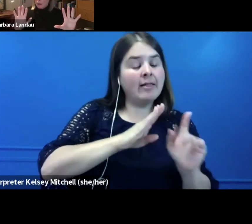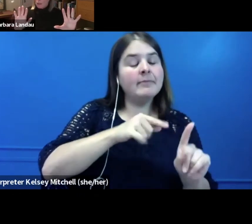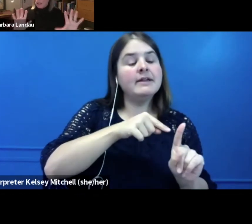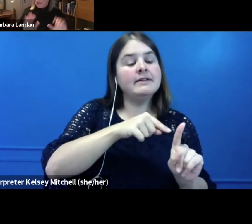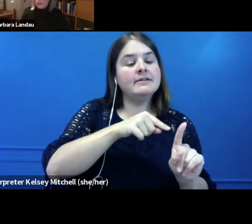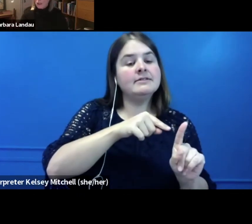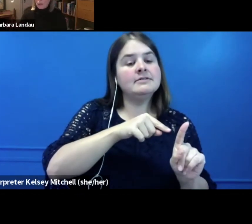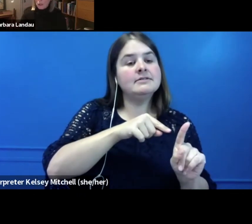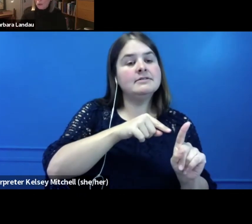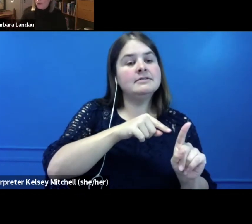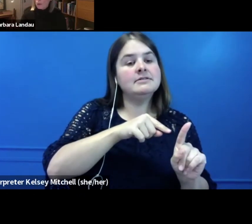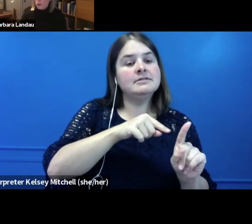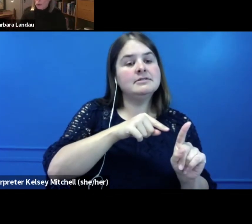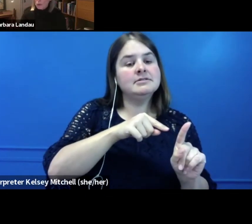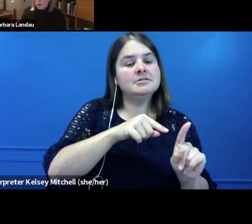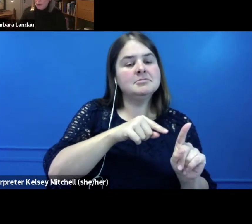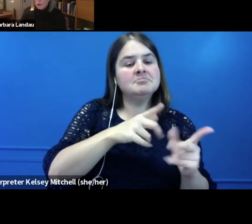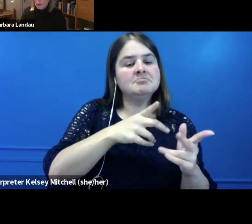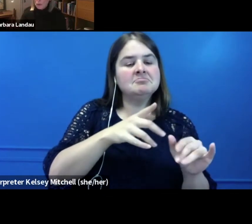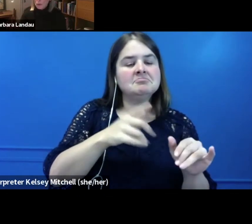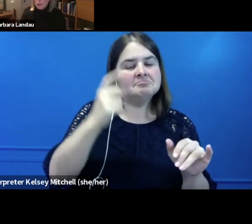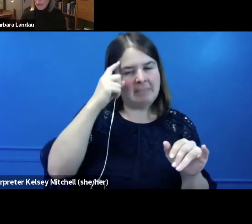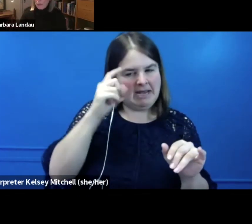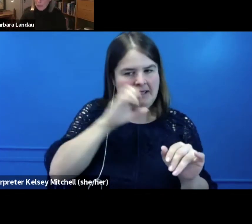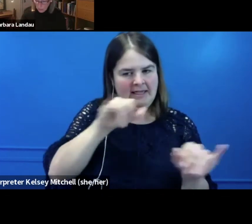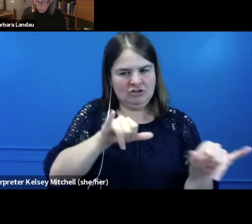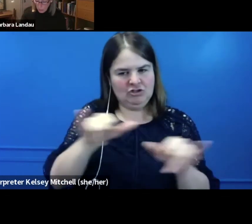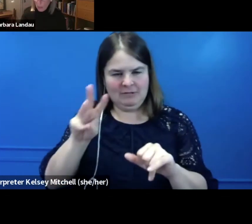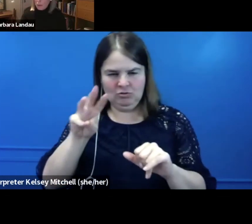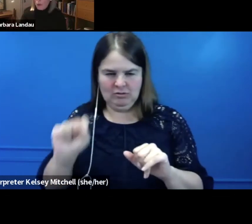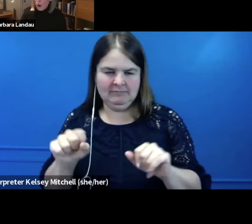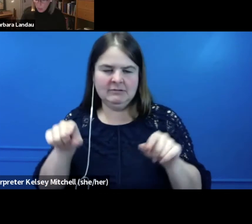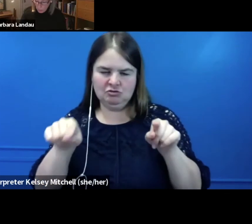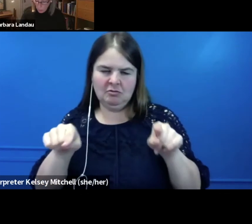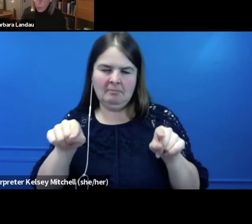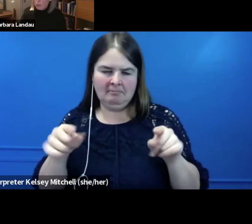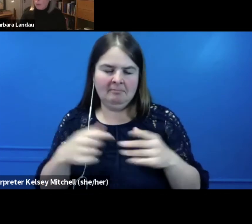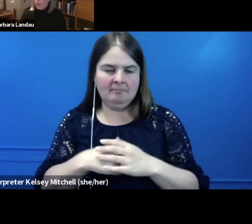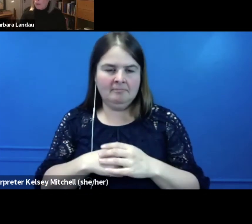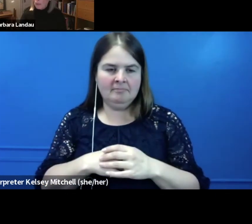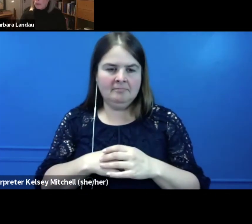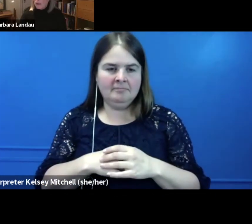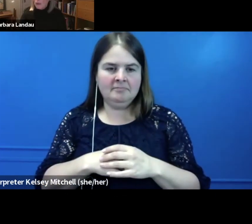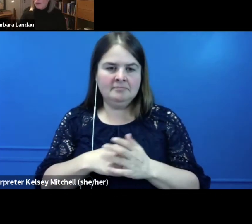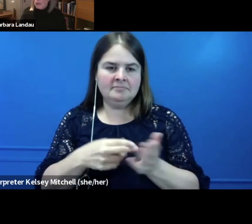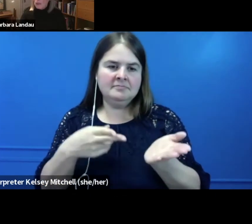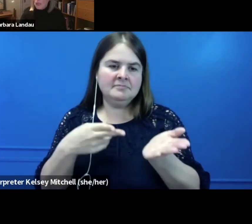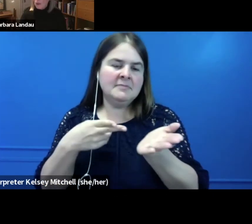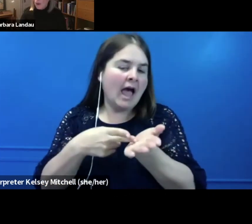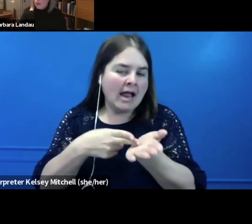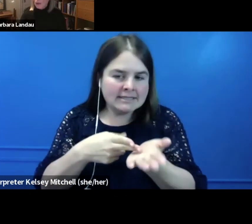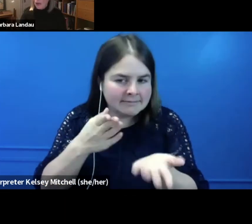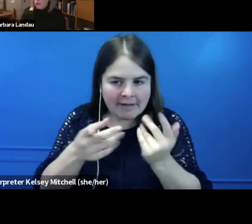mental age match controls and basically i think if you're honest you probably won't be able to tell the